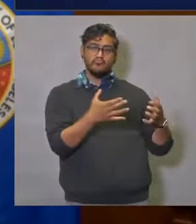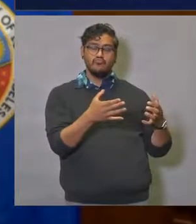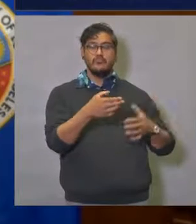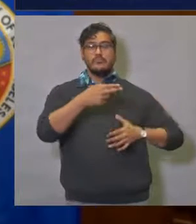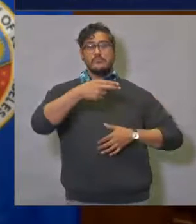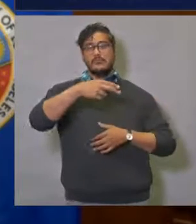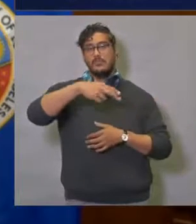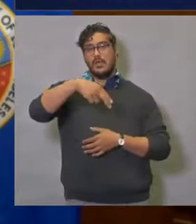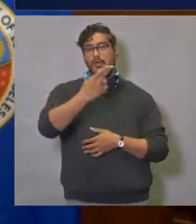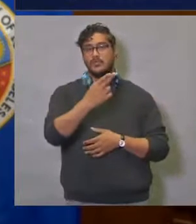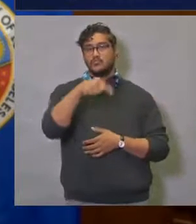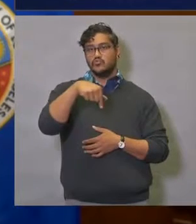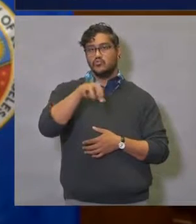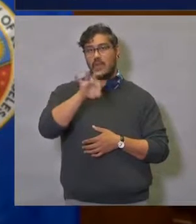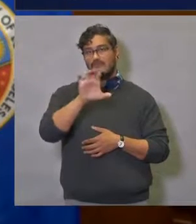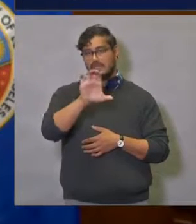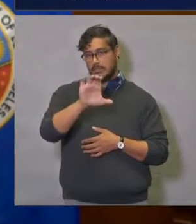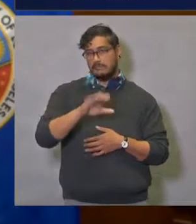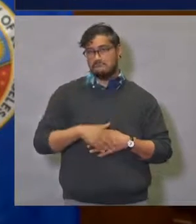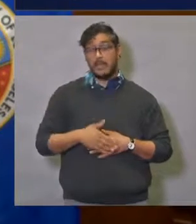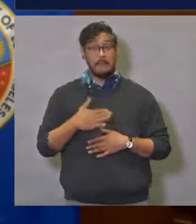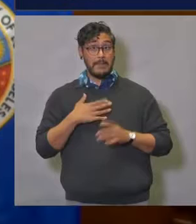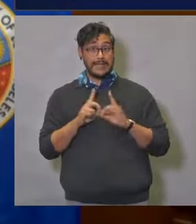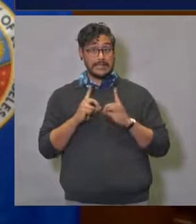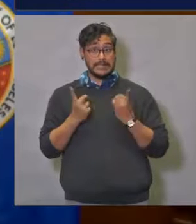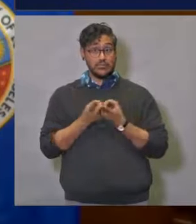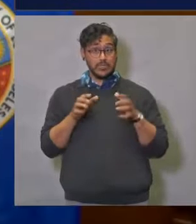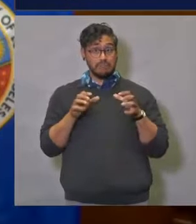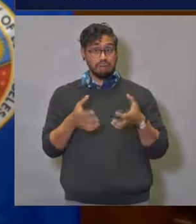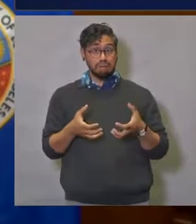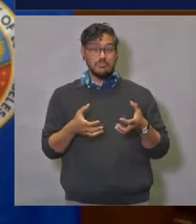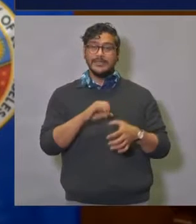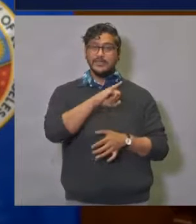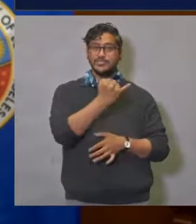QUALIFIED HEALTH C CENRSRS.